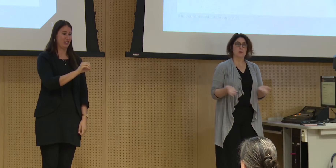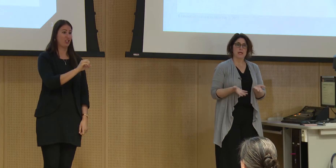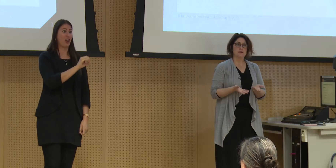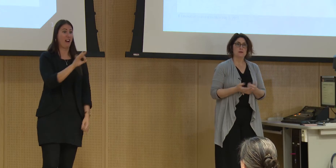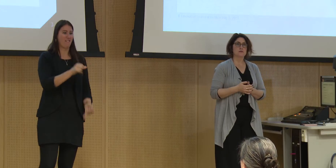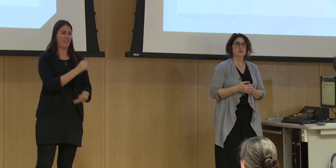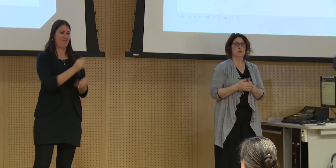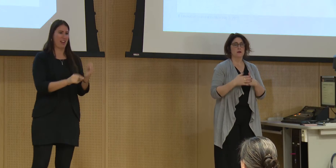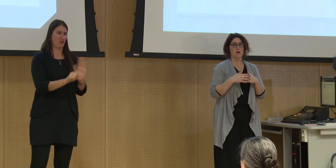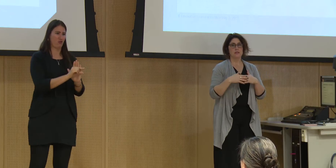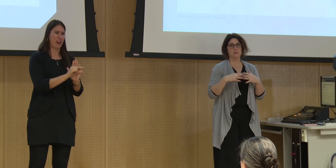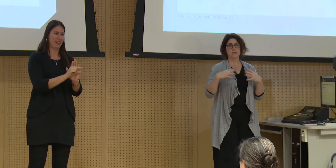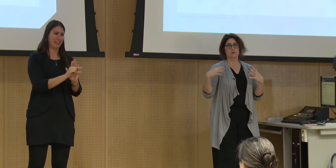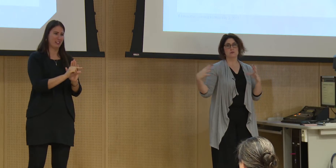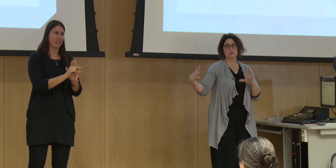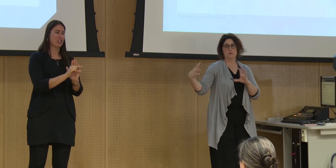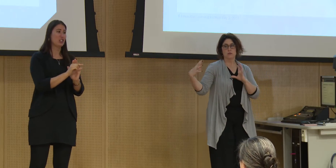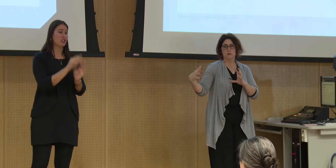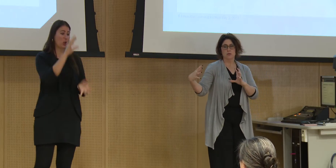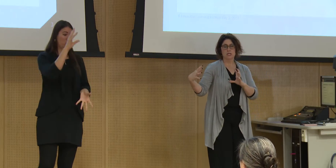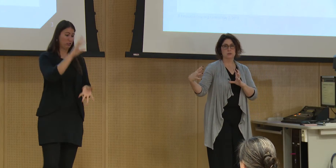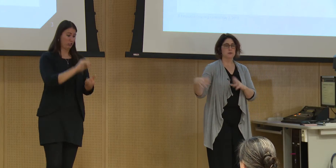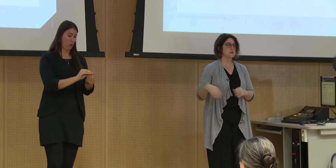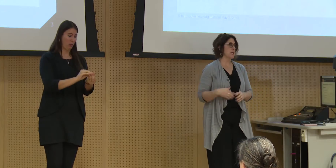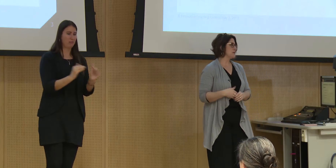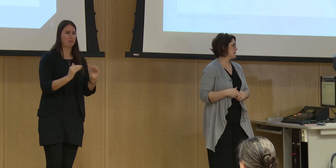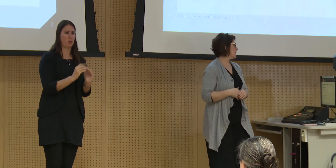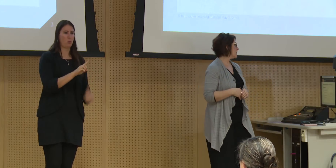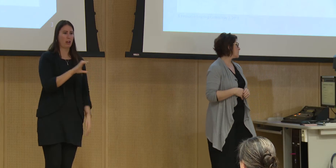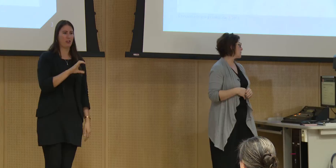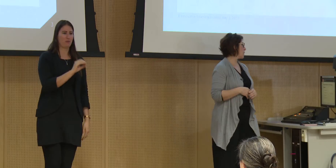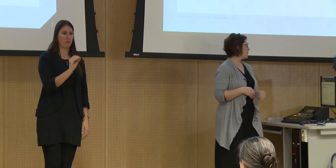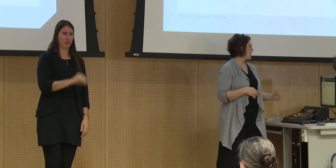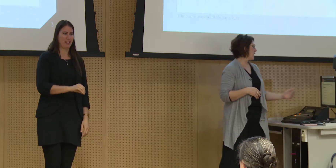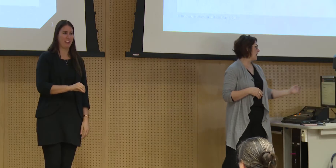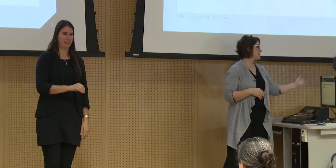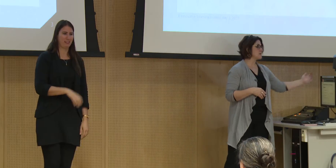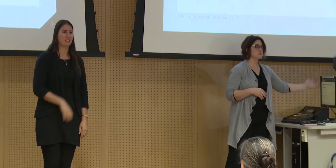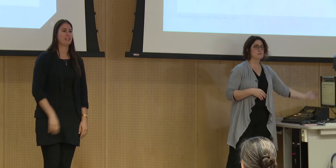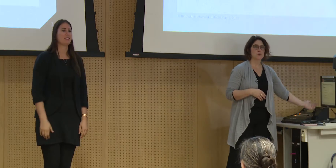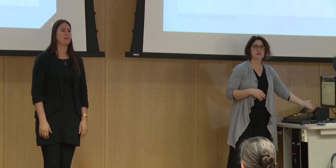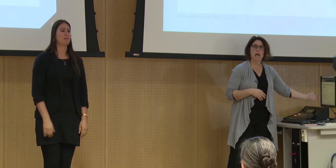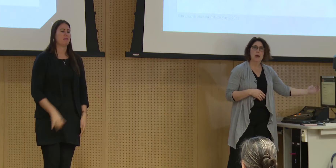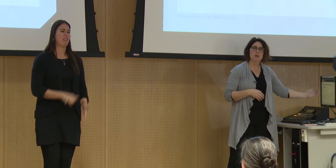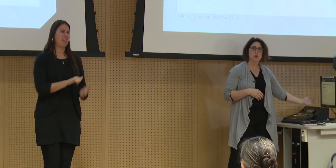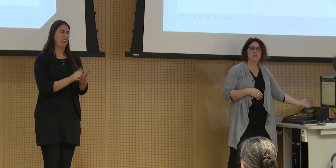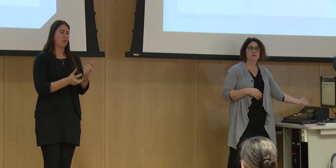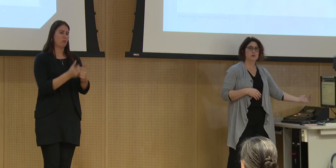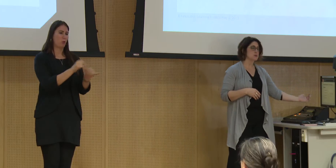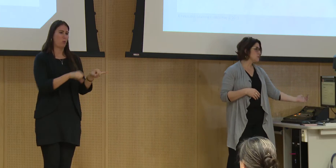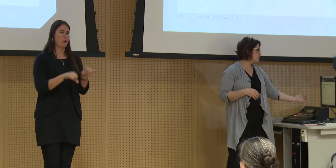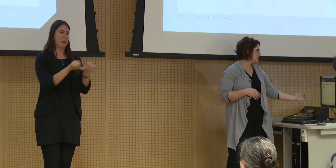So it all equals out to 100%. So that's the most common one folks use.